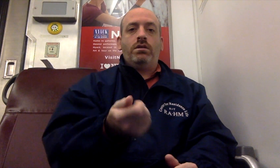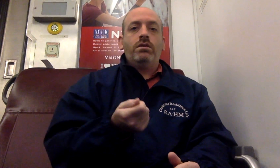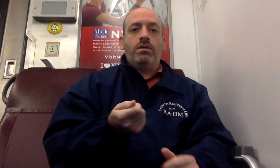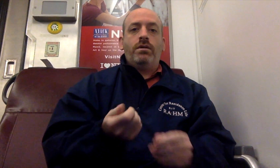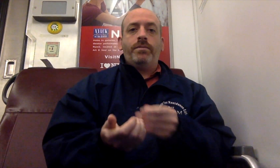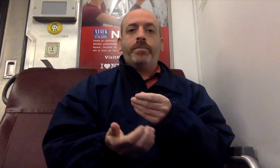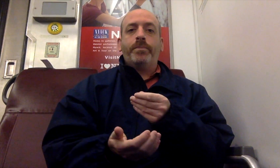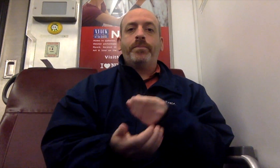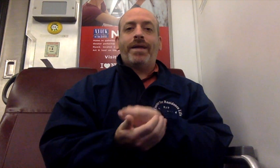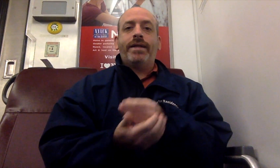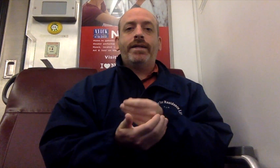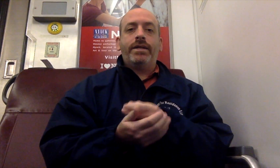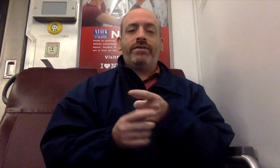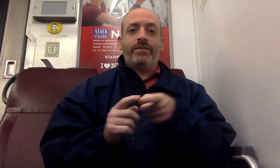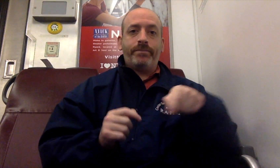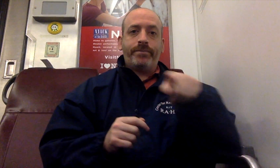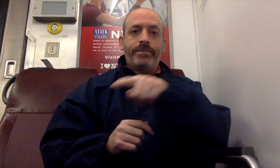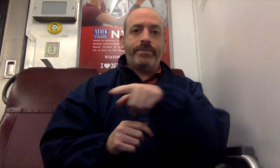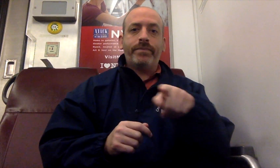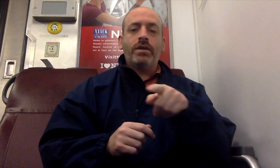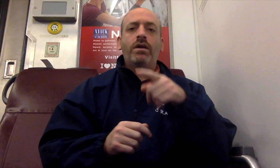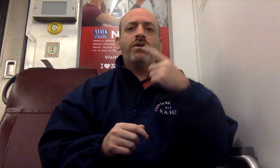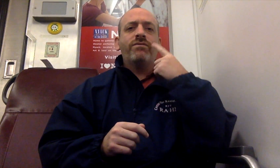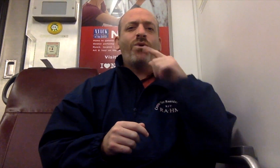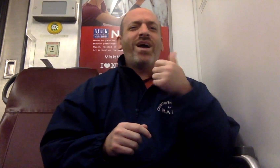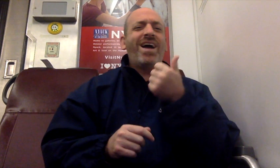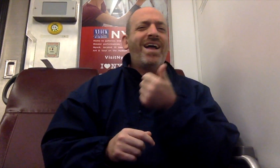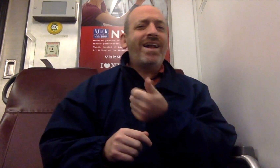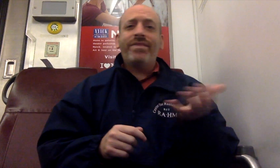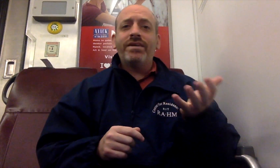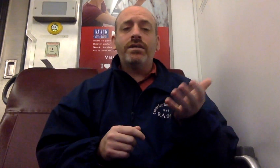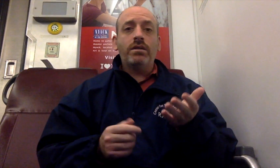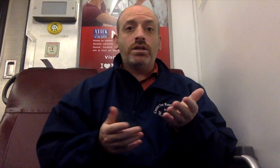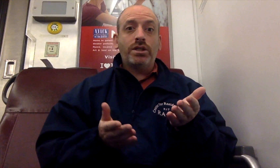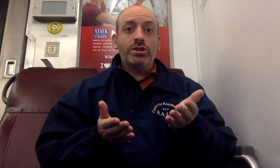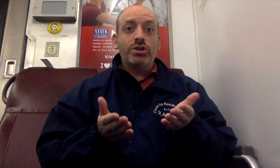Business that serves public (also receives monetary compensations)